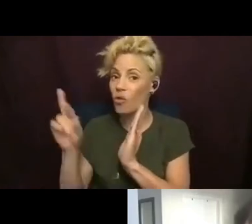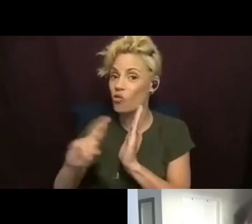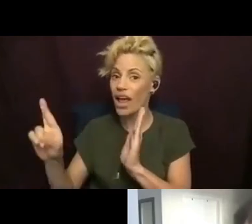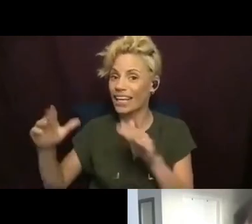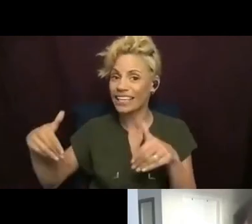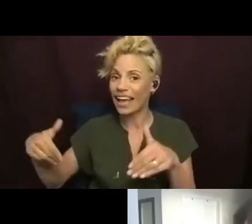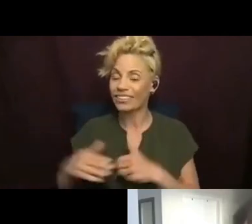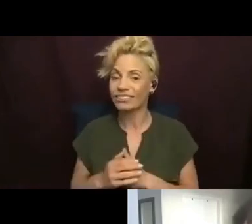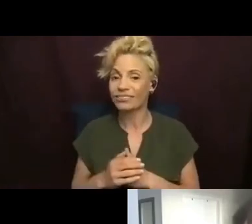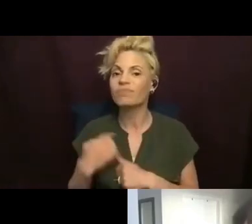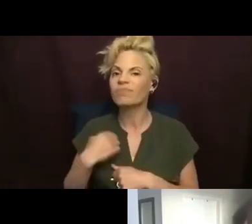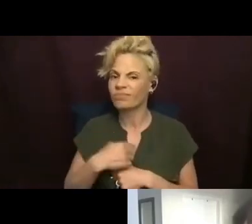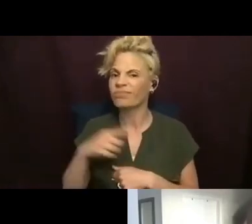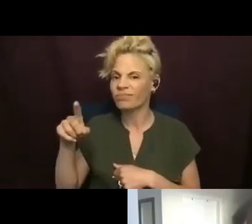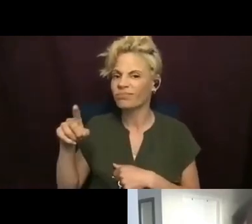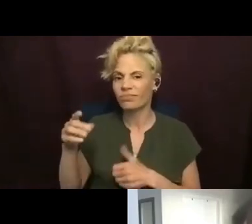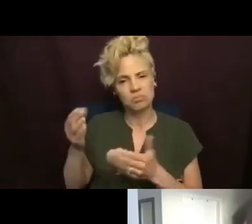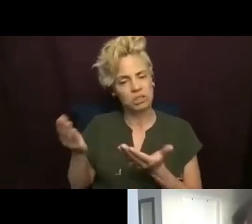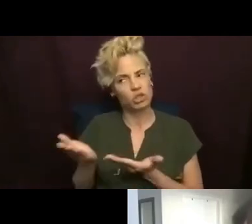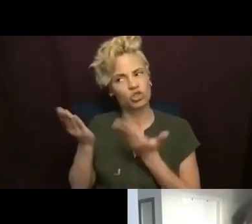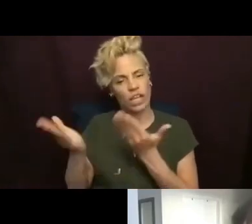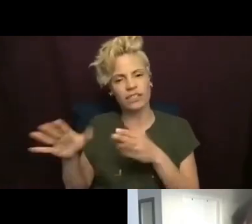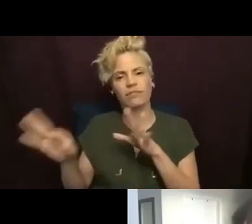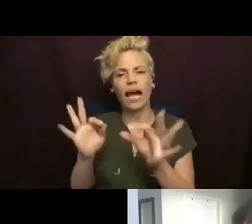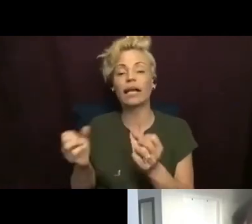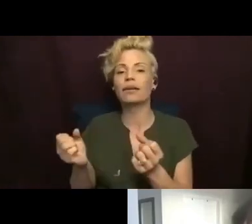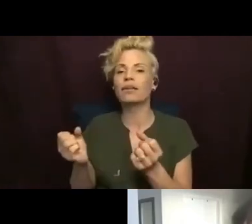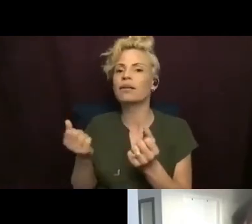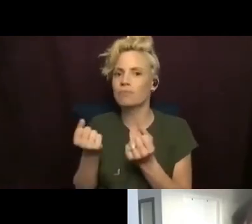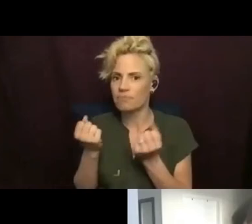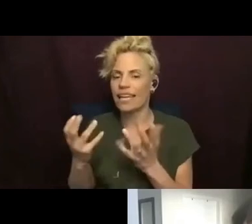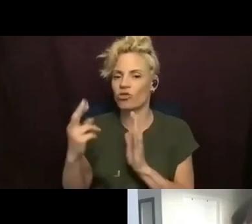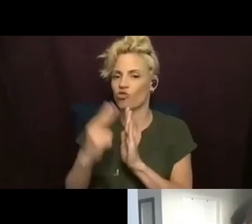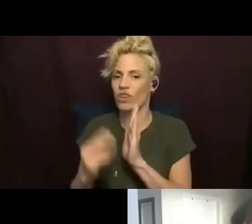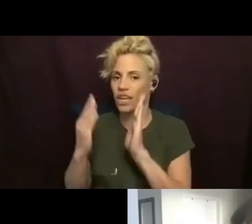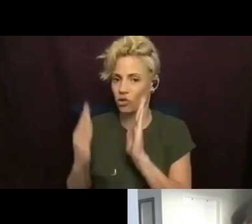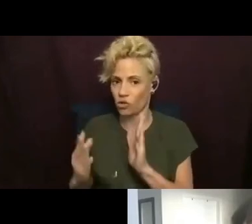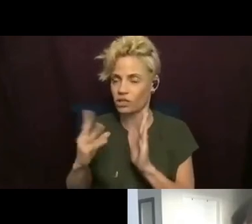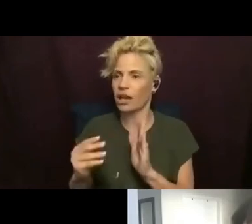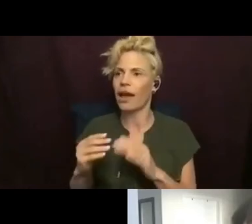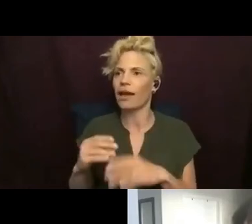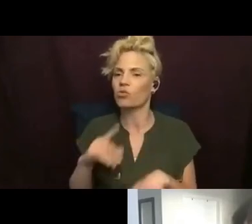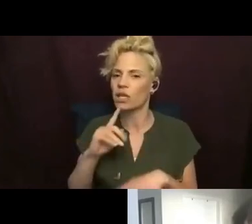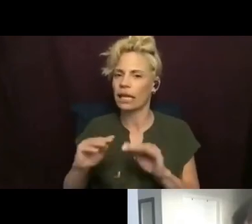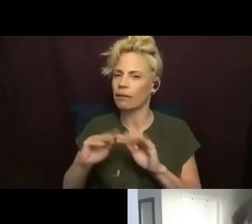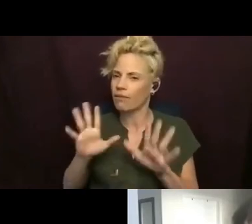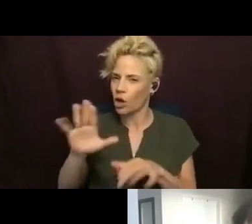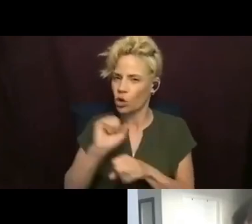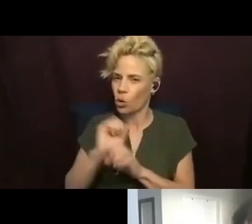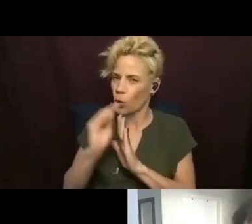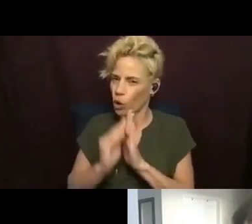and get a better handle on the work itself before sending it out, thanks.